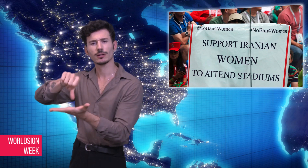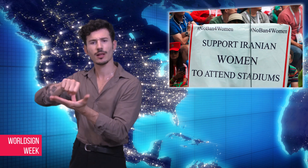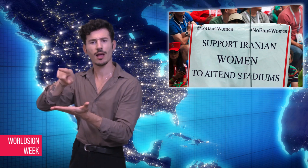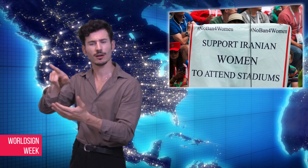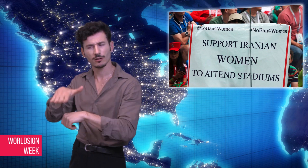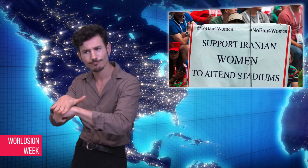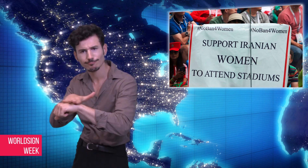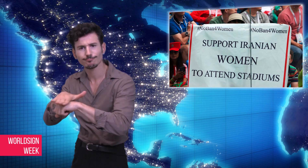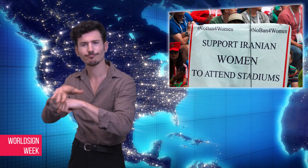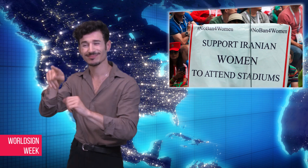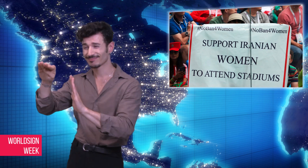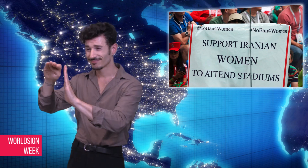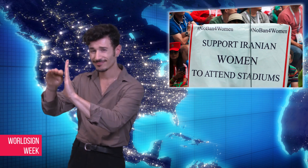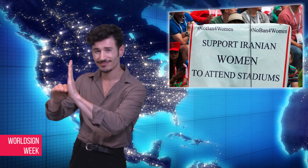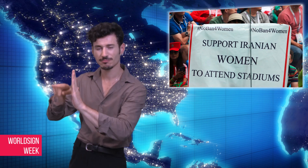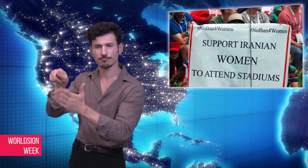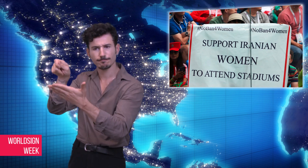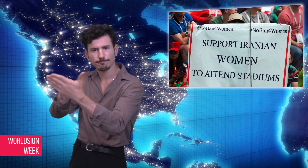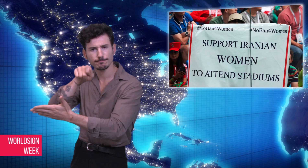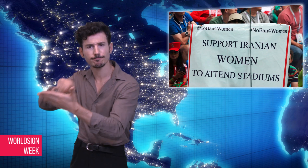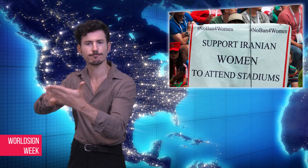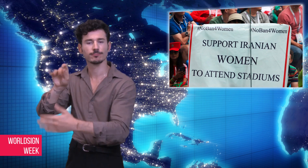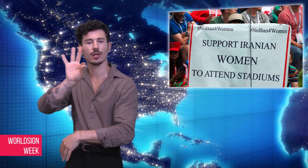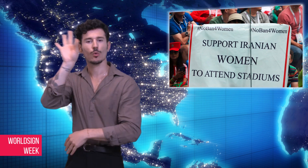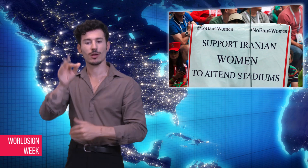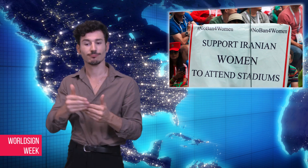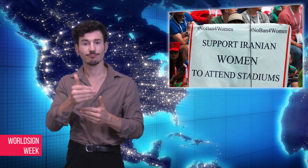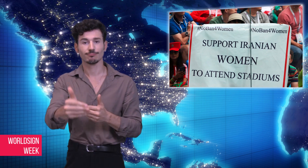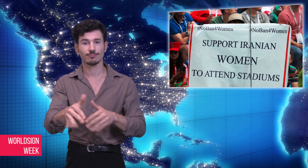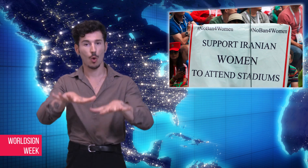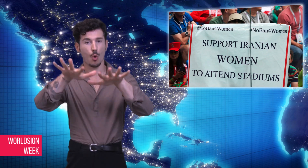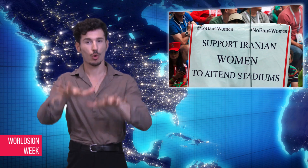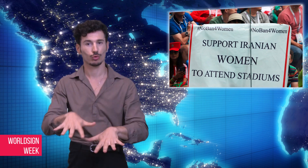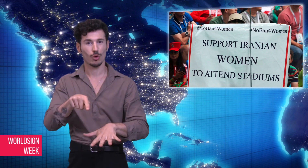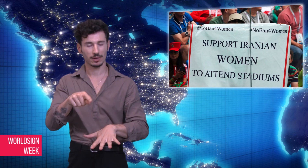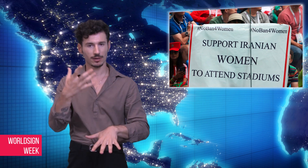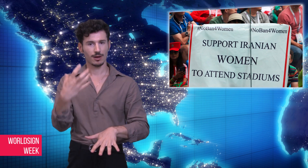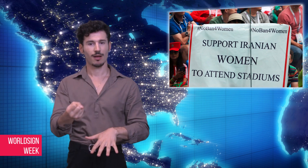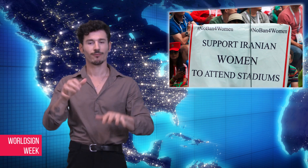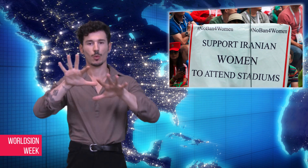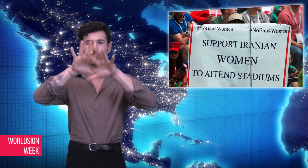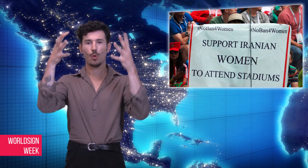this October when Iran will play its first qualifying